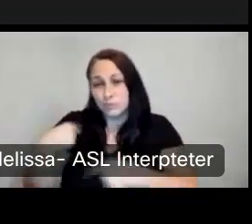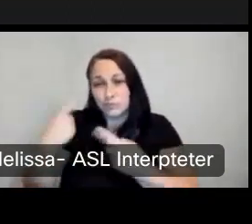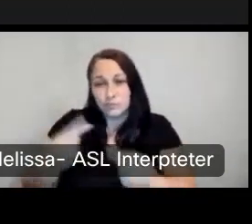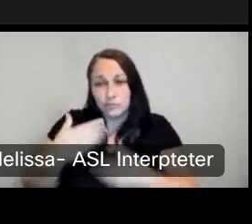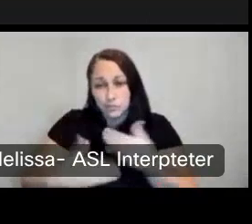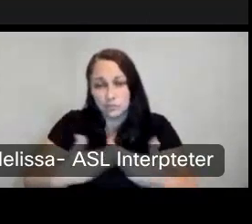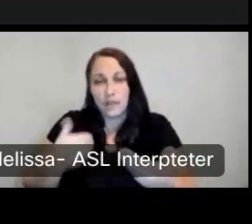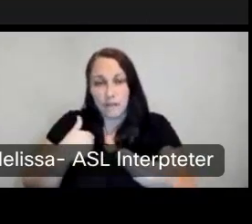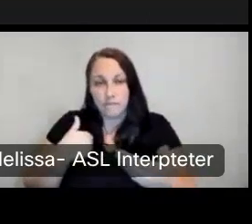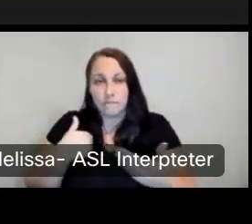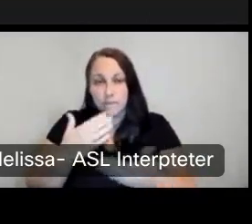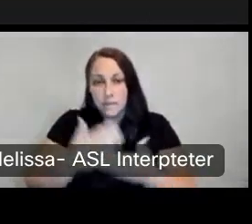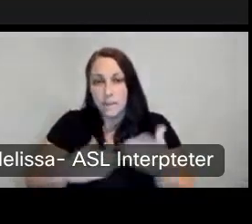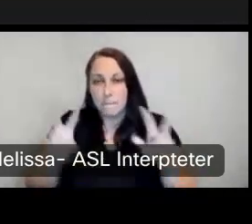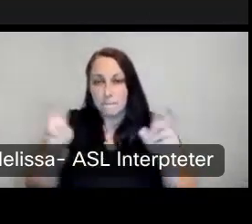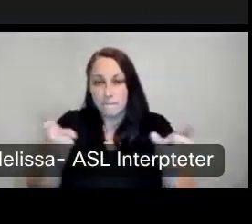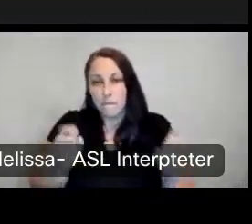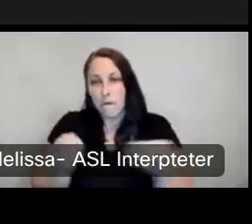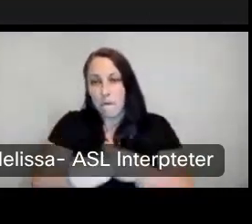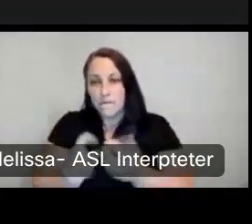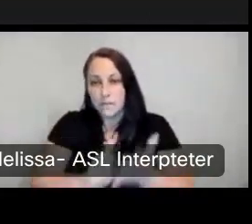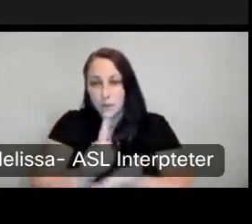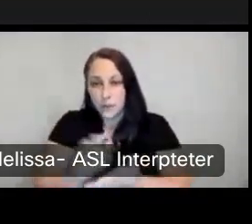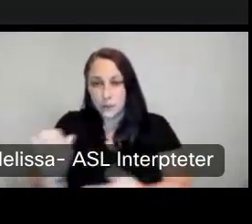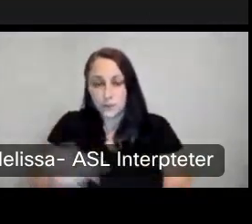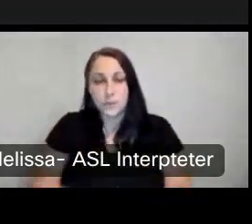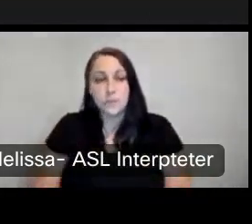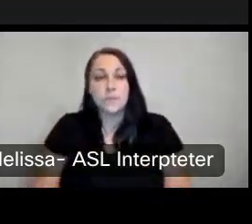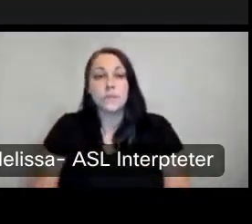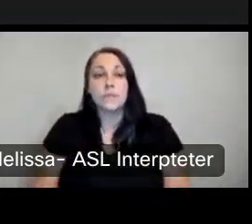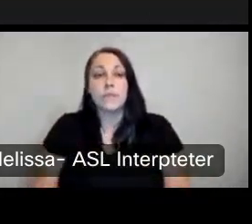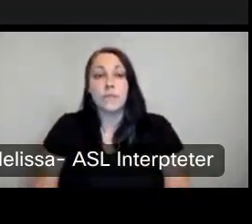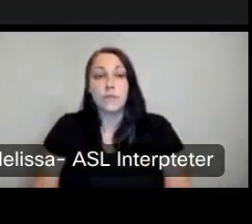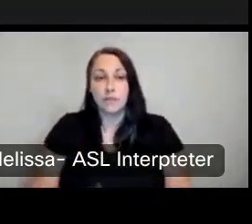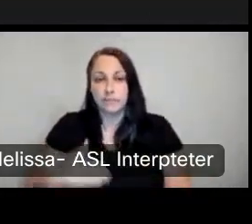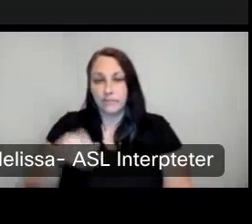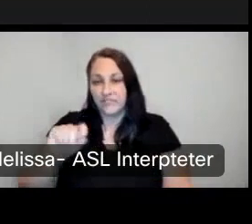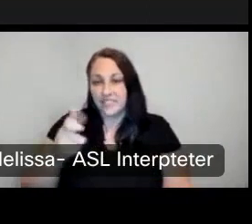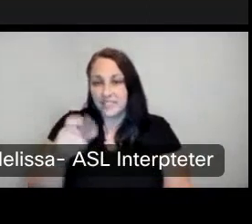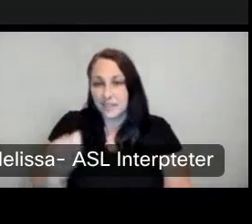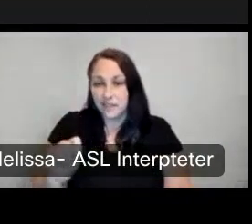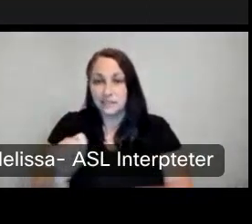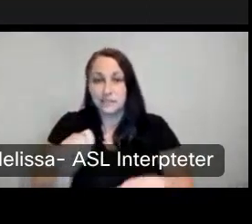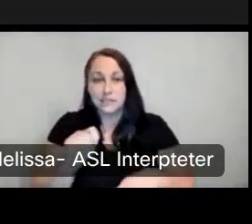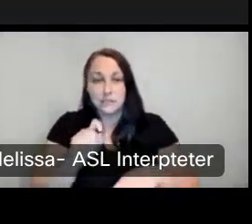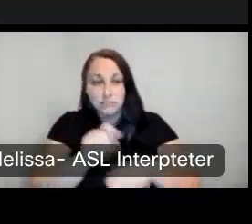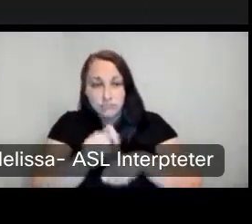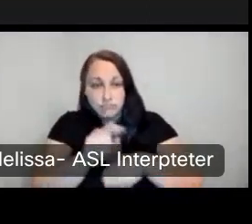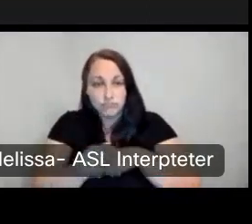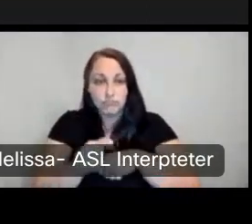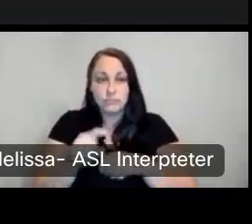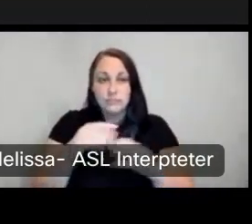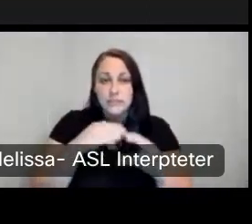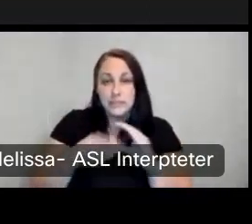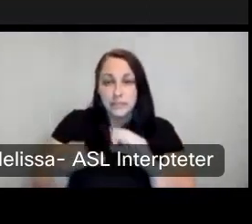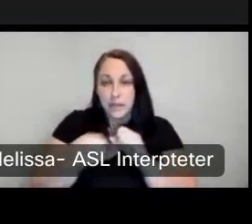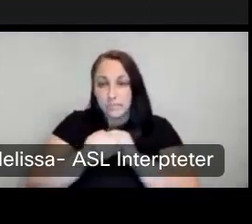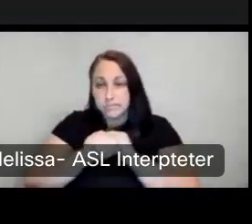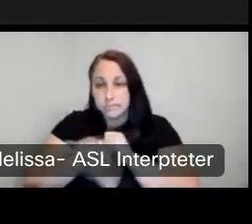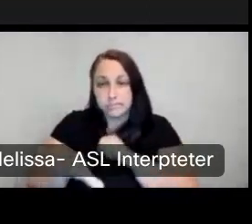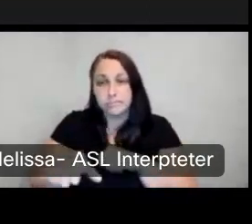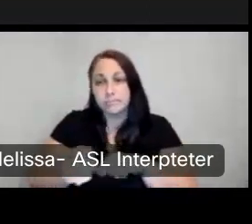later um we had a text message an email blast campaign social media campaign just to let people